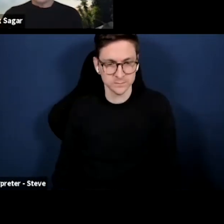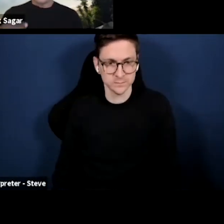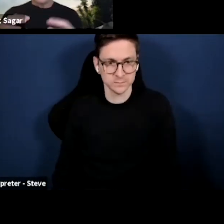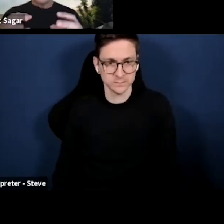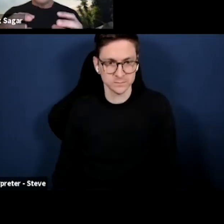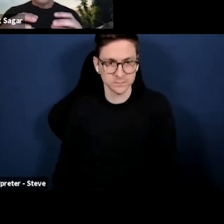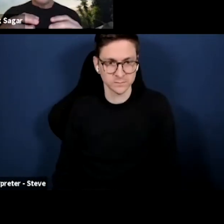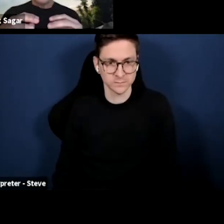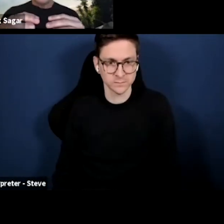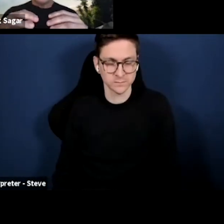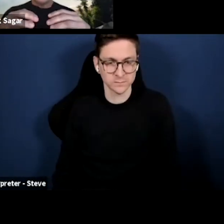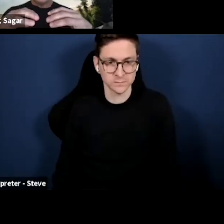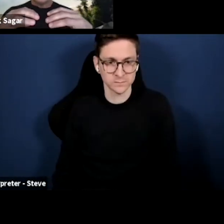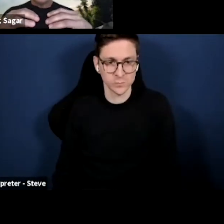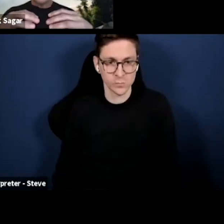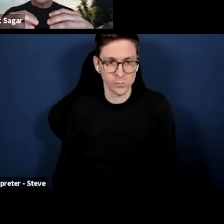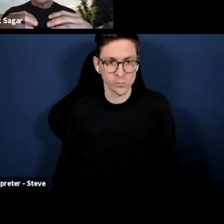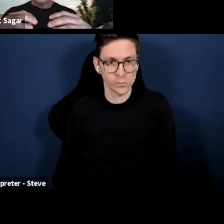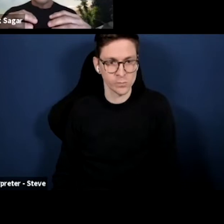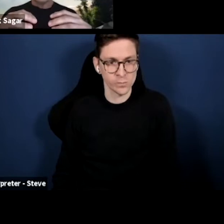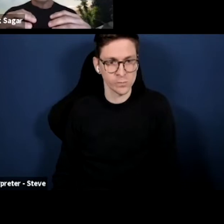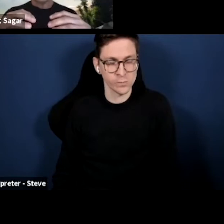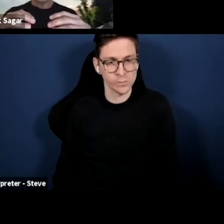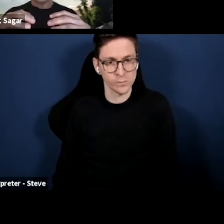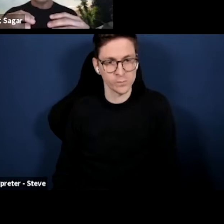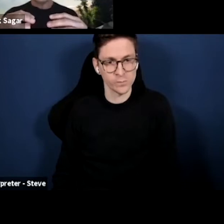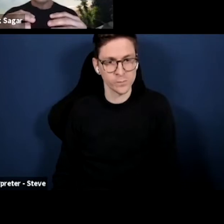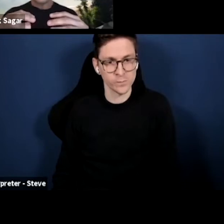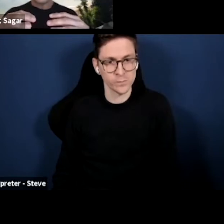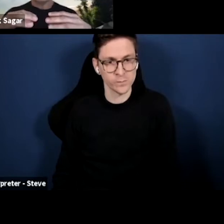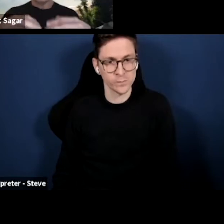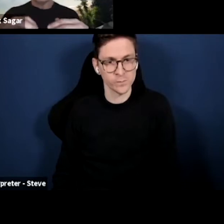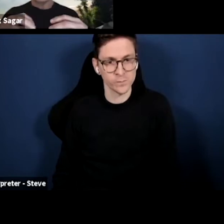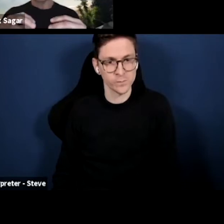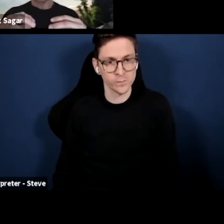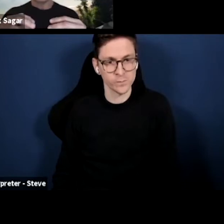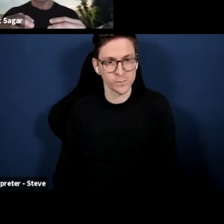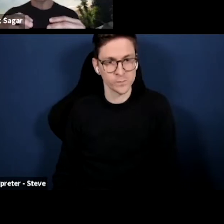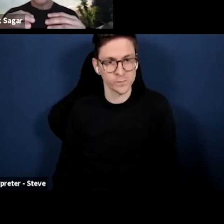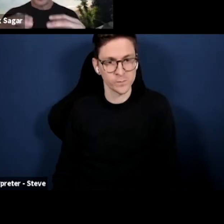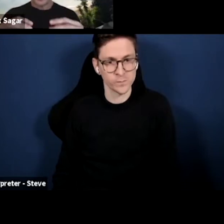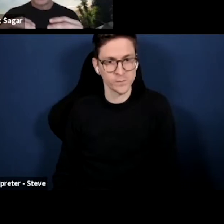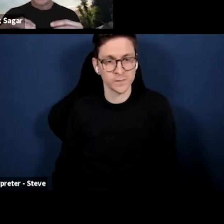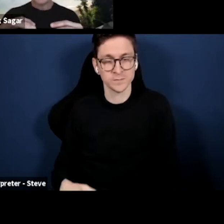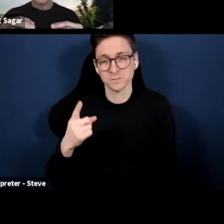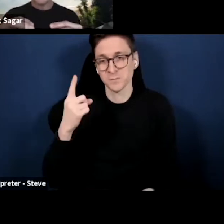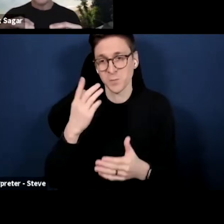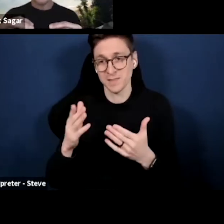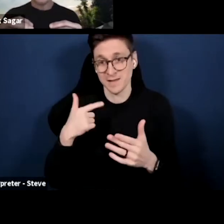so one of the things which um i was working on was a biomechanical model of